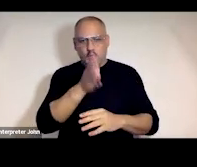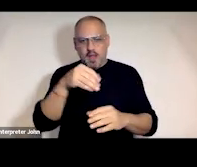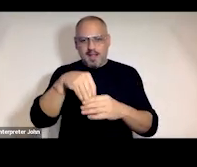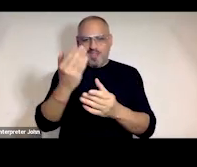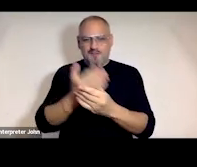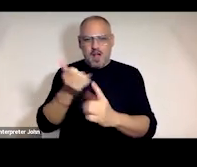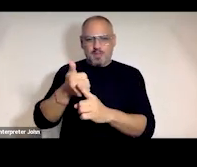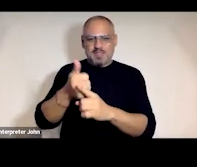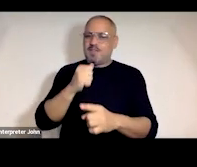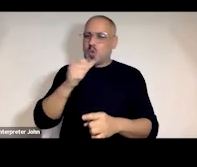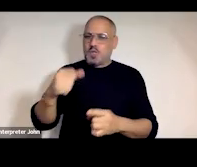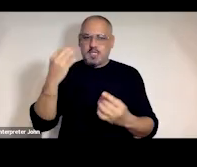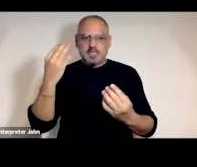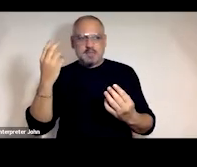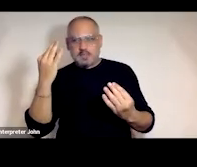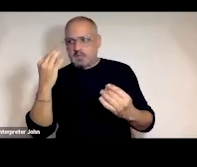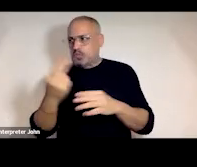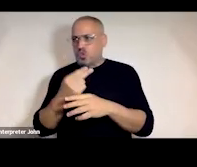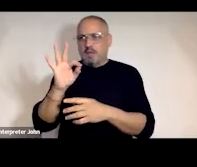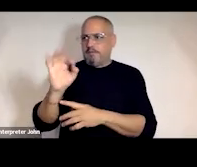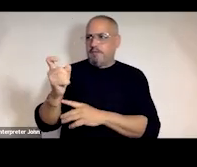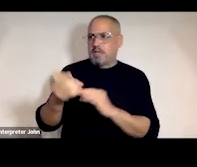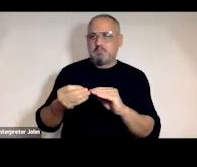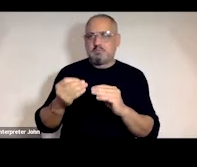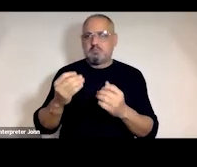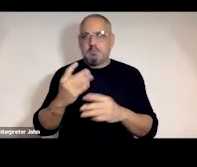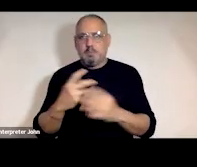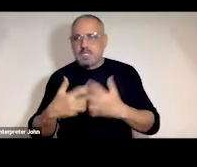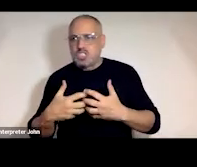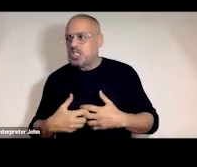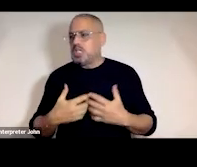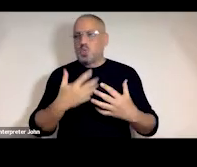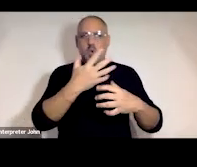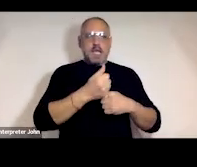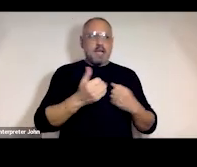So you don't have to worry about using a fax machine or waiting to get that barcoded cover sheet in the mail.